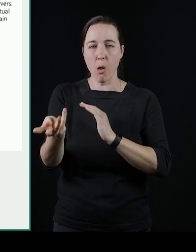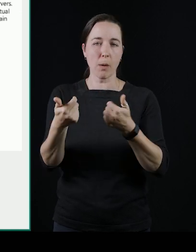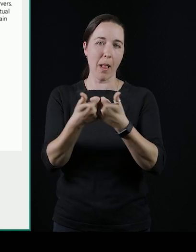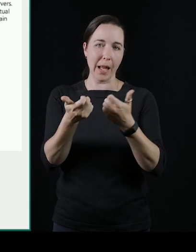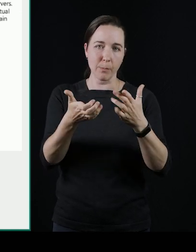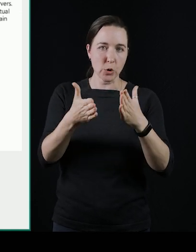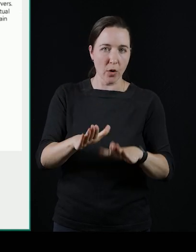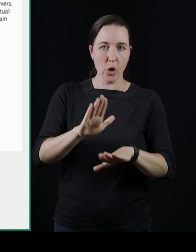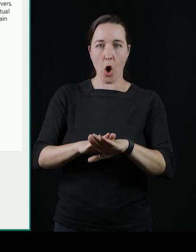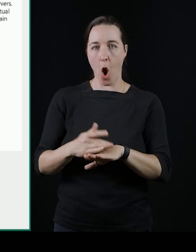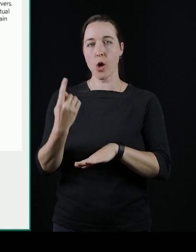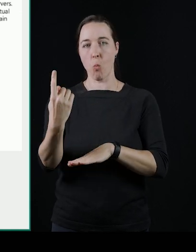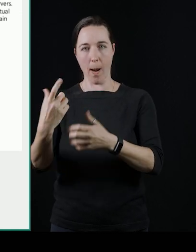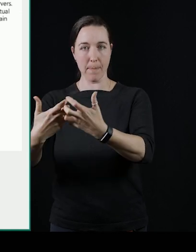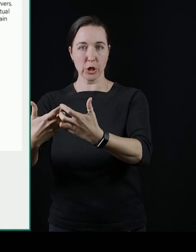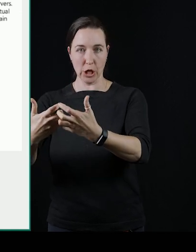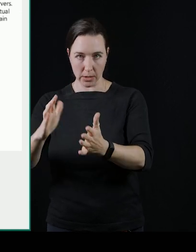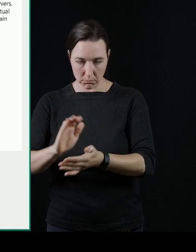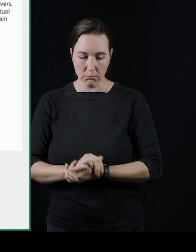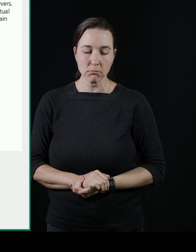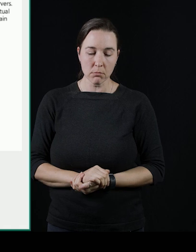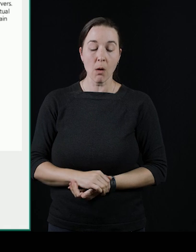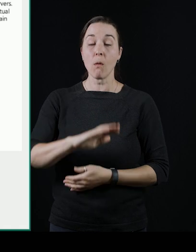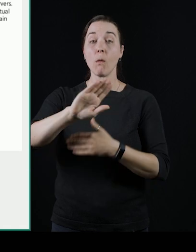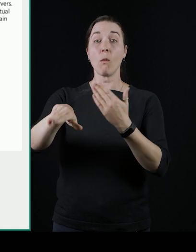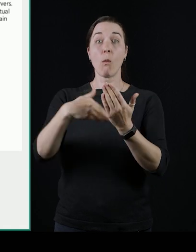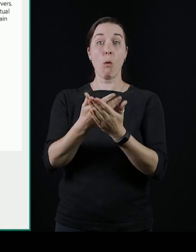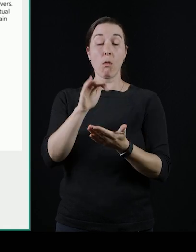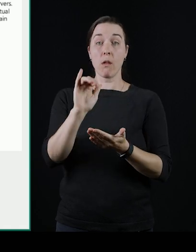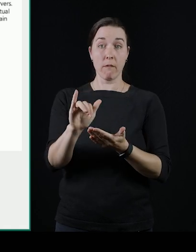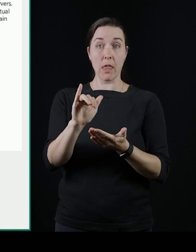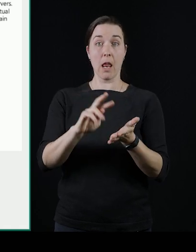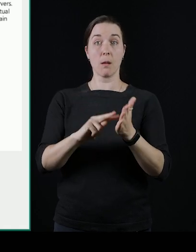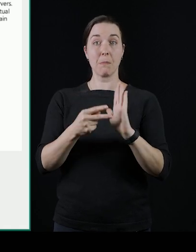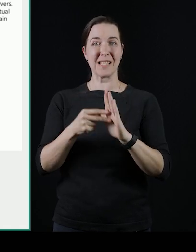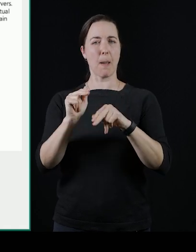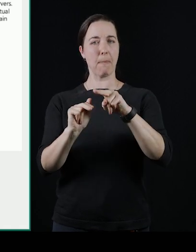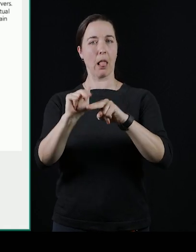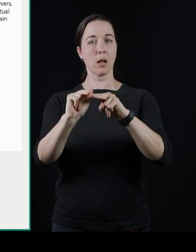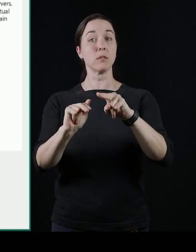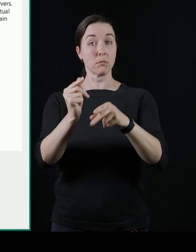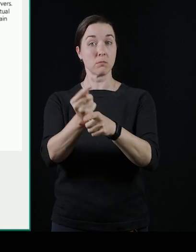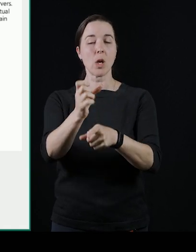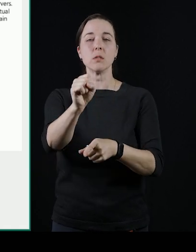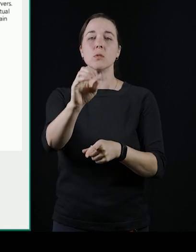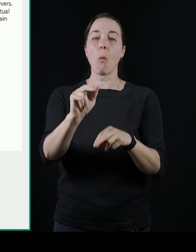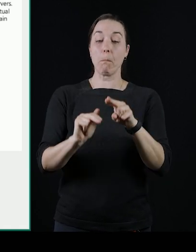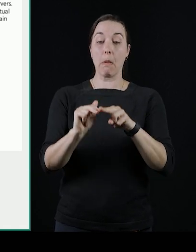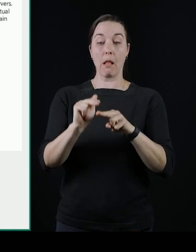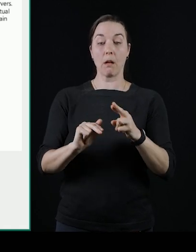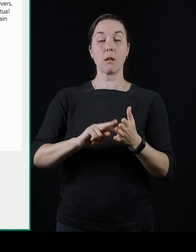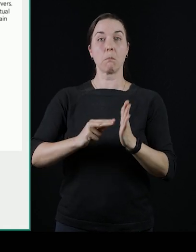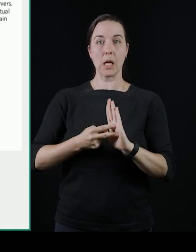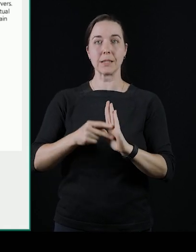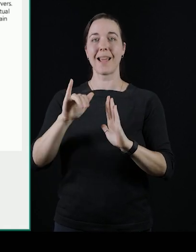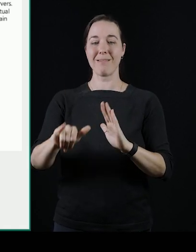that are on a single, virtual machine. All of this constitutes a build, right? So a build essentially is your game server package